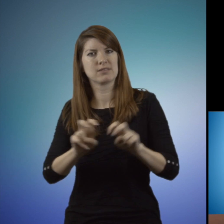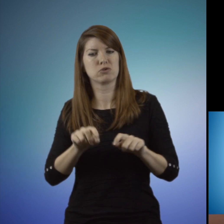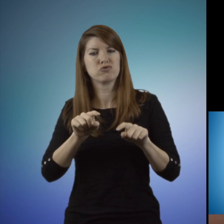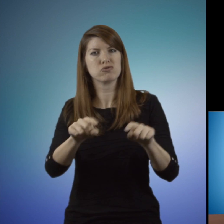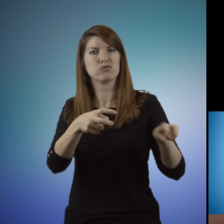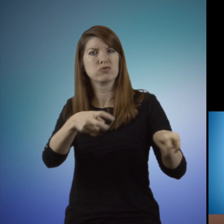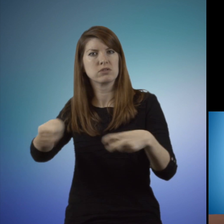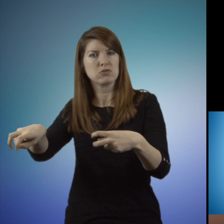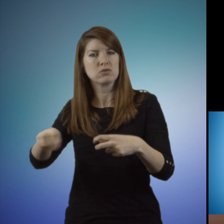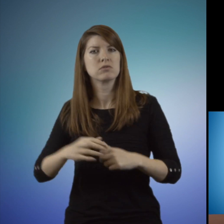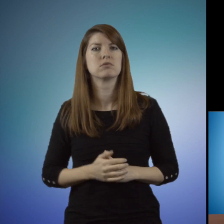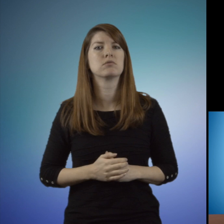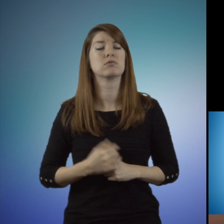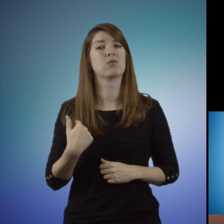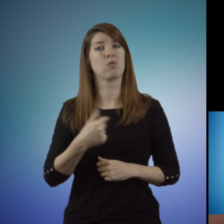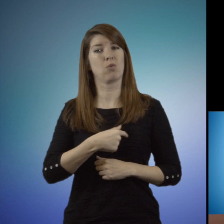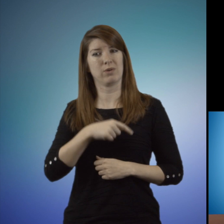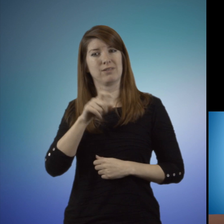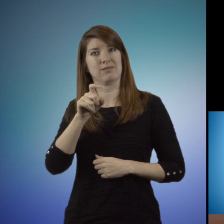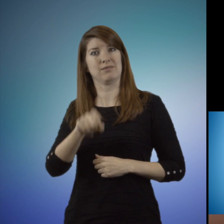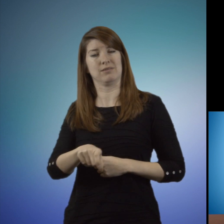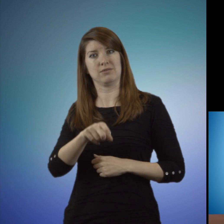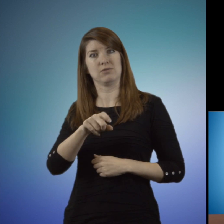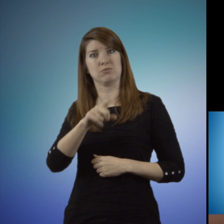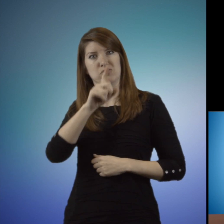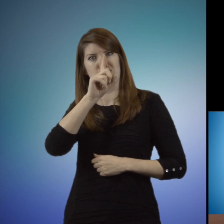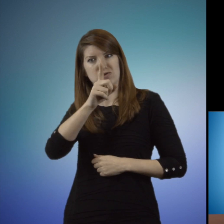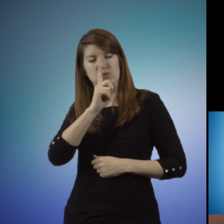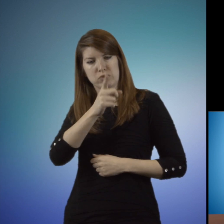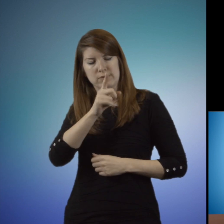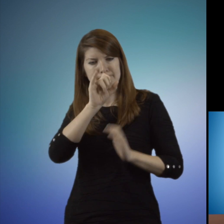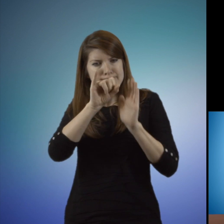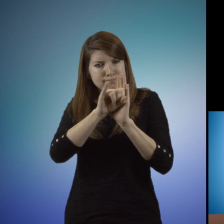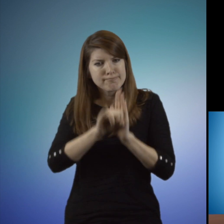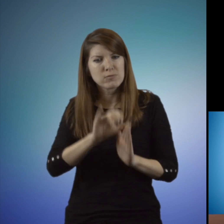So, we really need to be sure we're identifying all gaps that a child has at this time